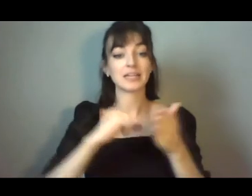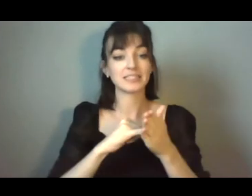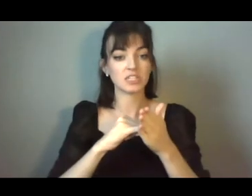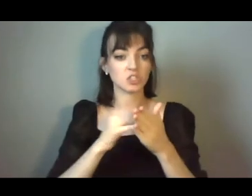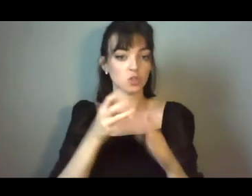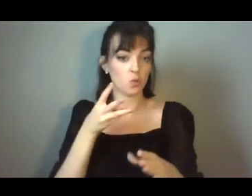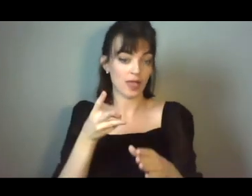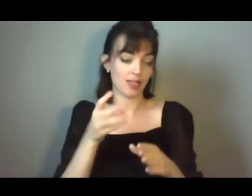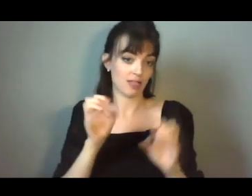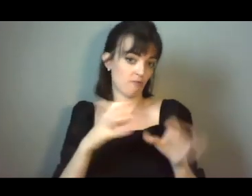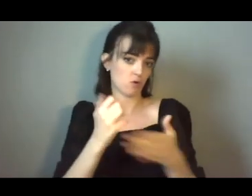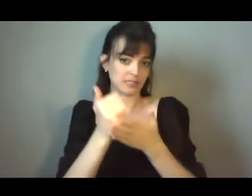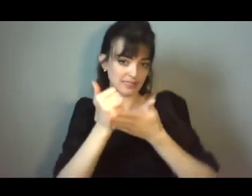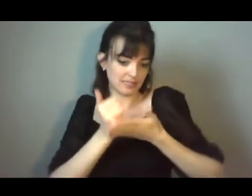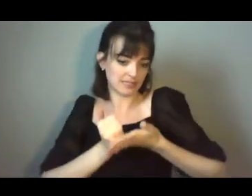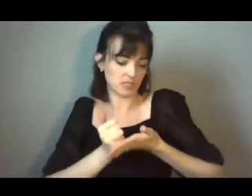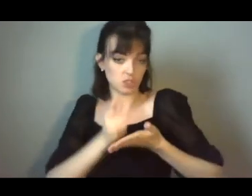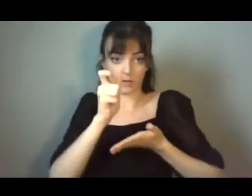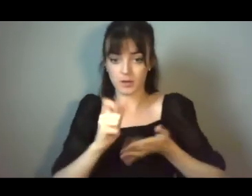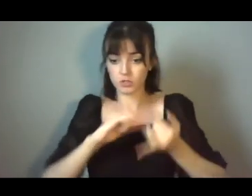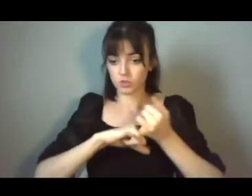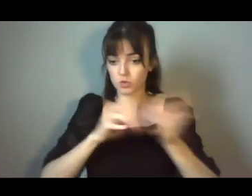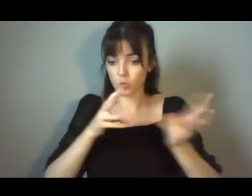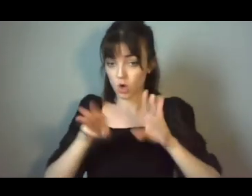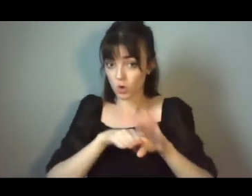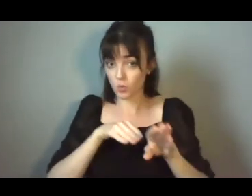are working with people or service users in relation to all of that very important.